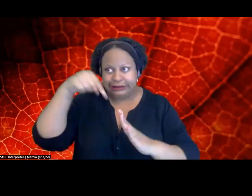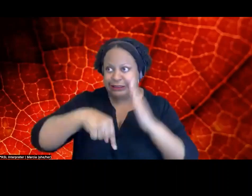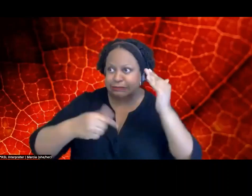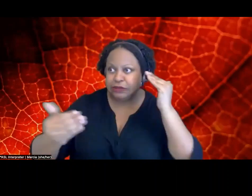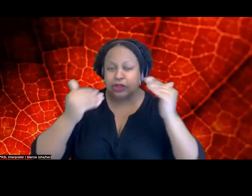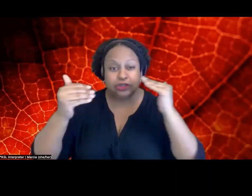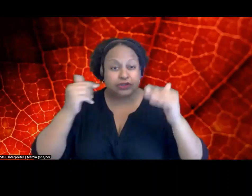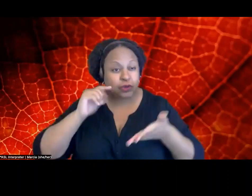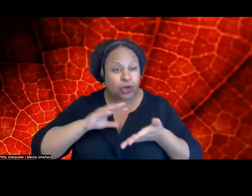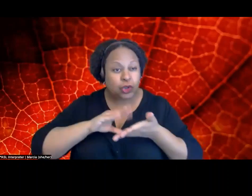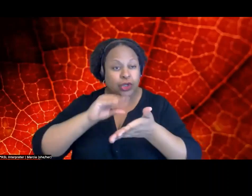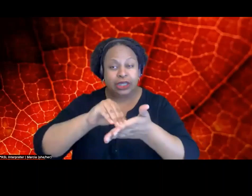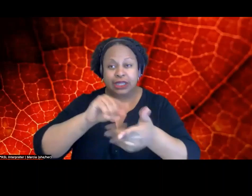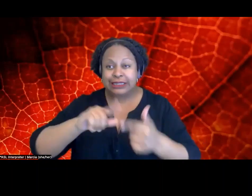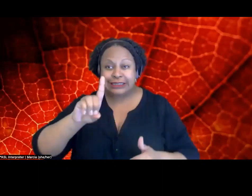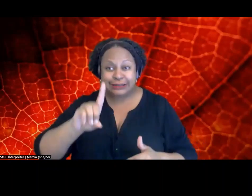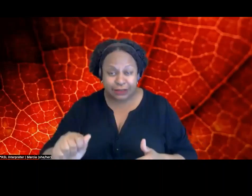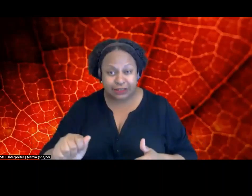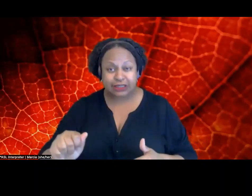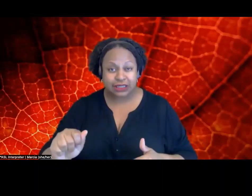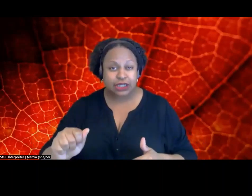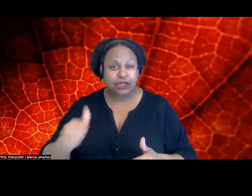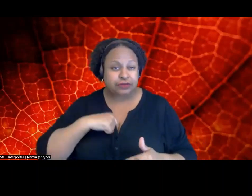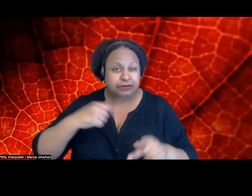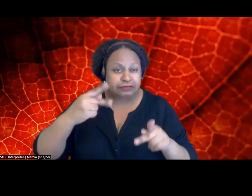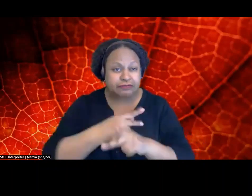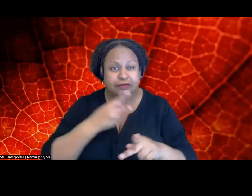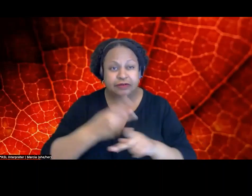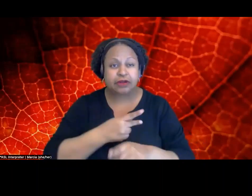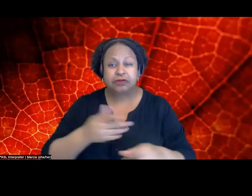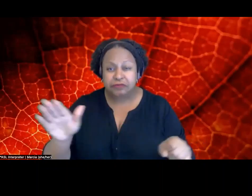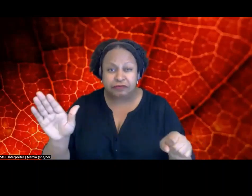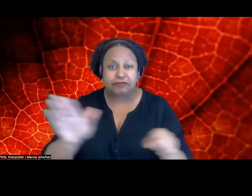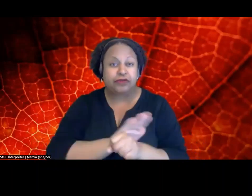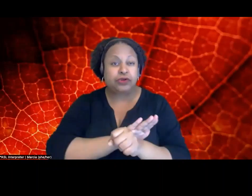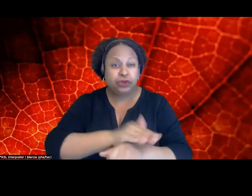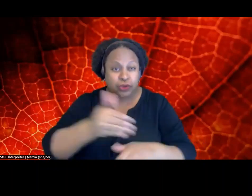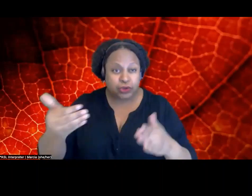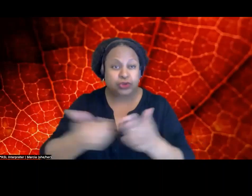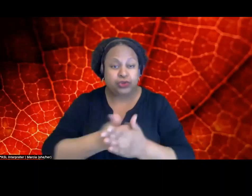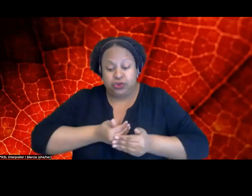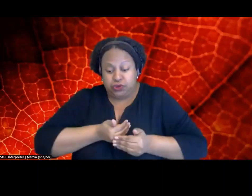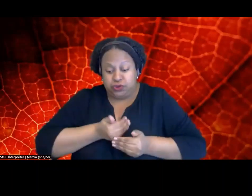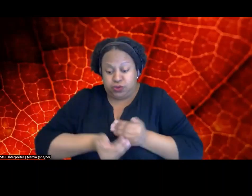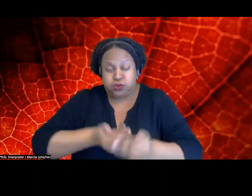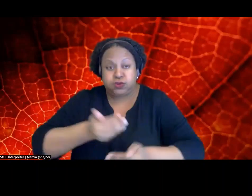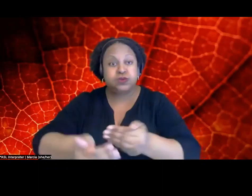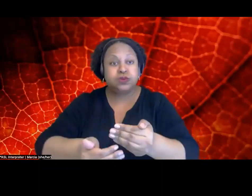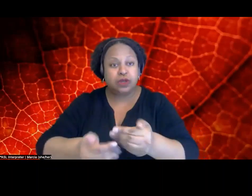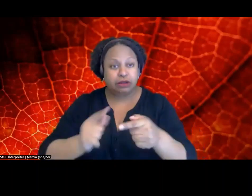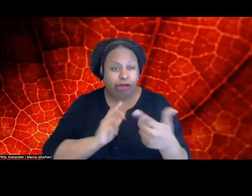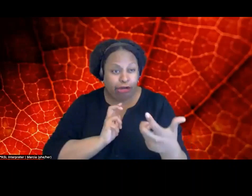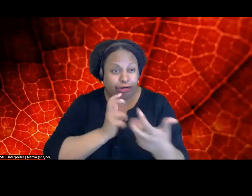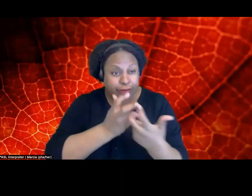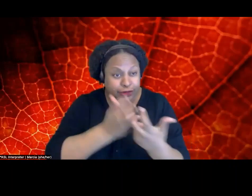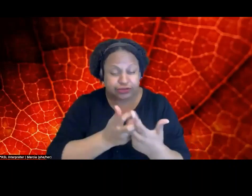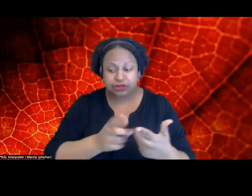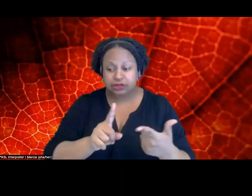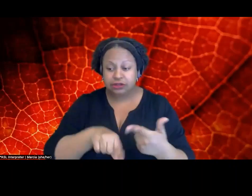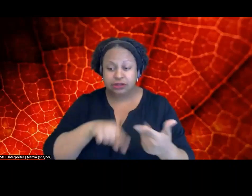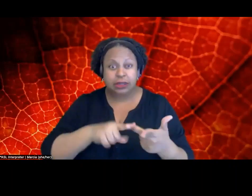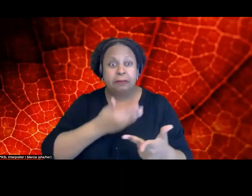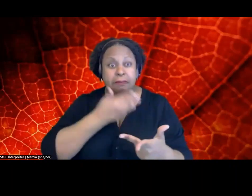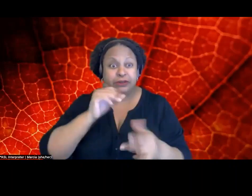learning and disability to come up with whole new procedures, accommodation, and best practices for